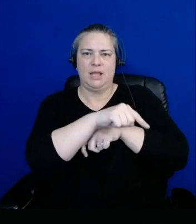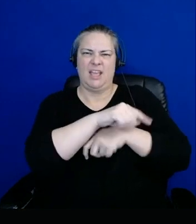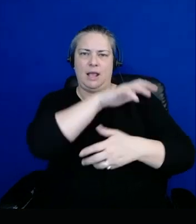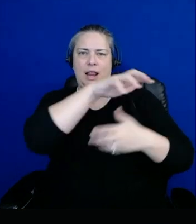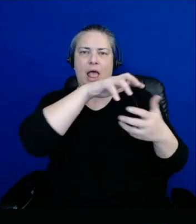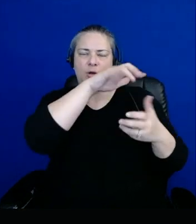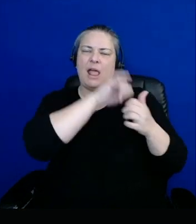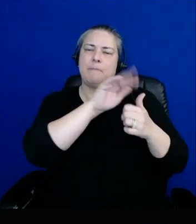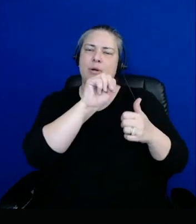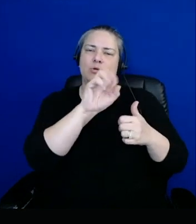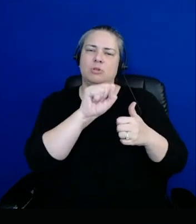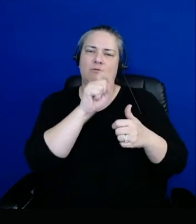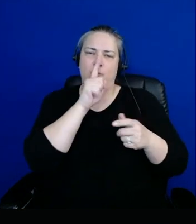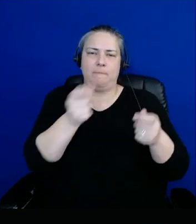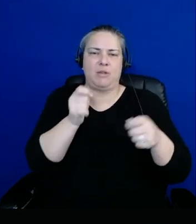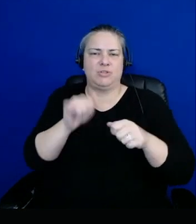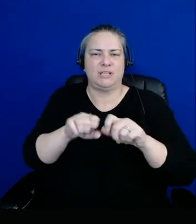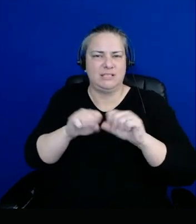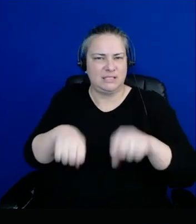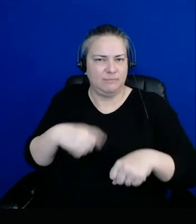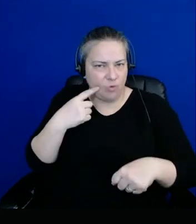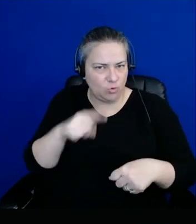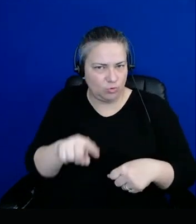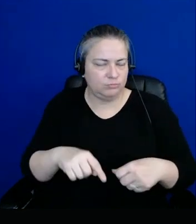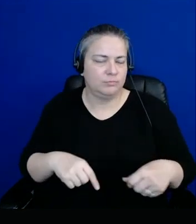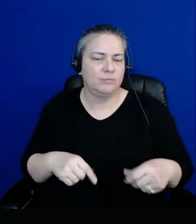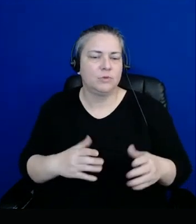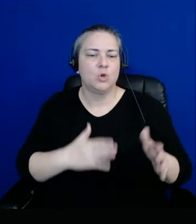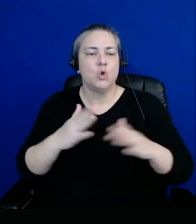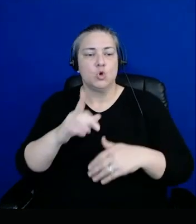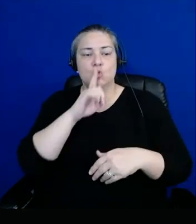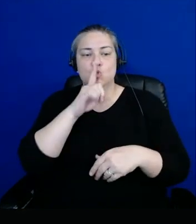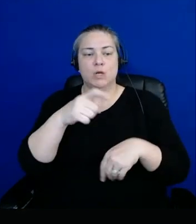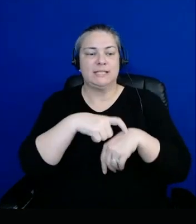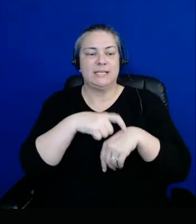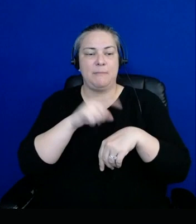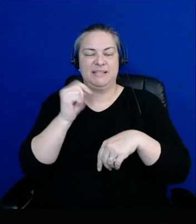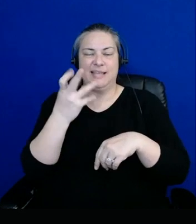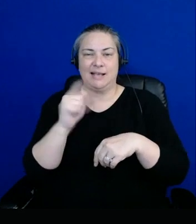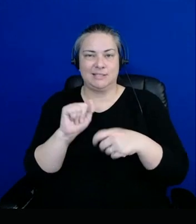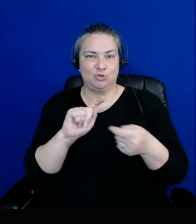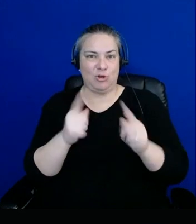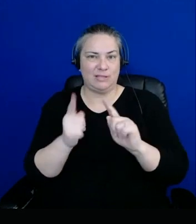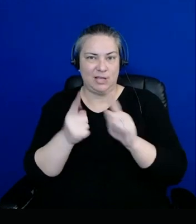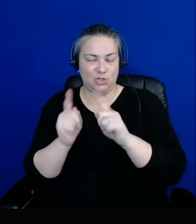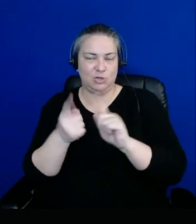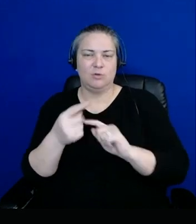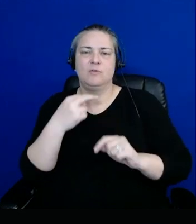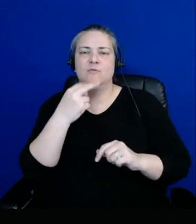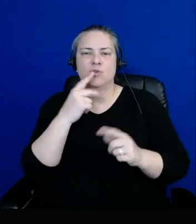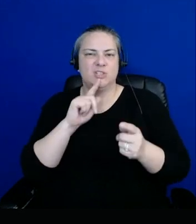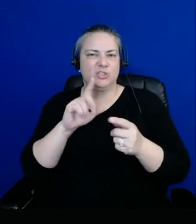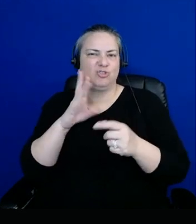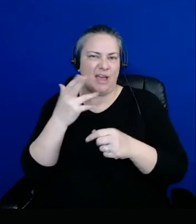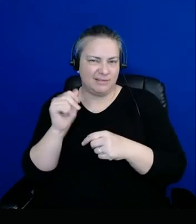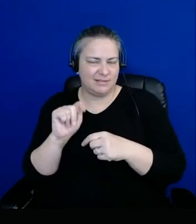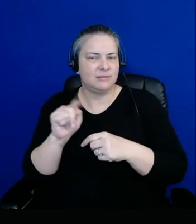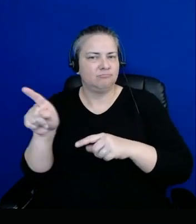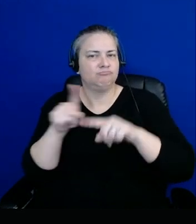cloud provider like Microsoft. Realtime text translation and voice and text chat are services that rely on the cloud, and are great ways